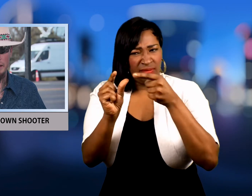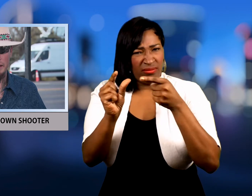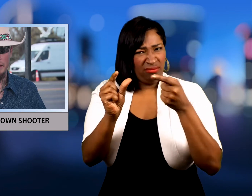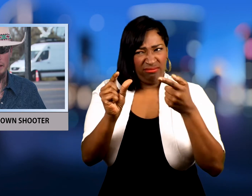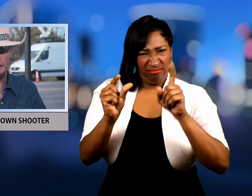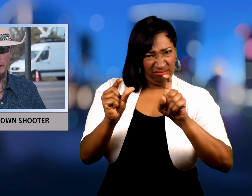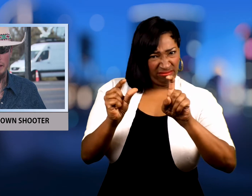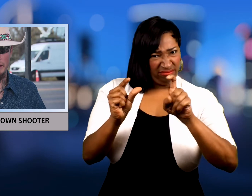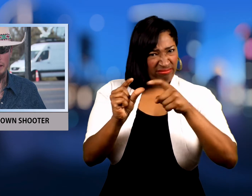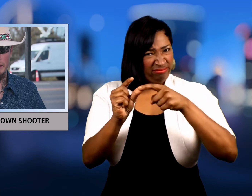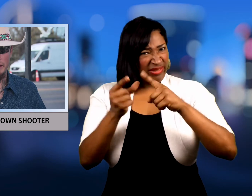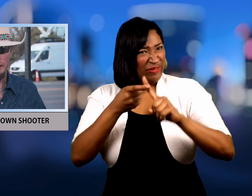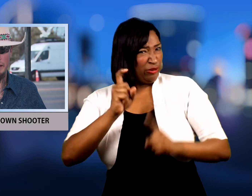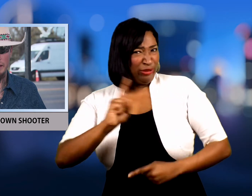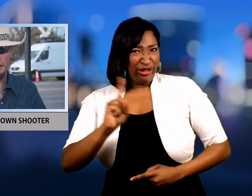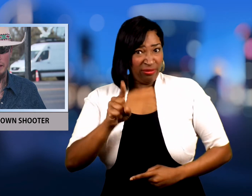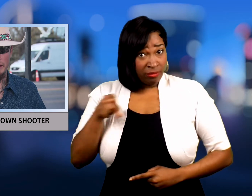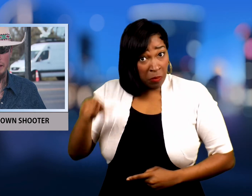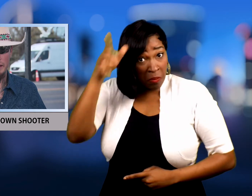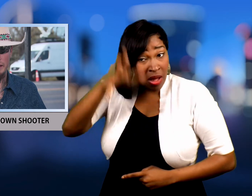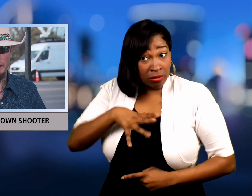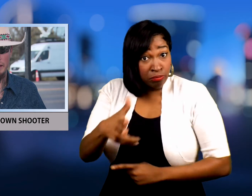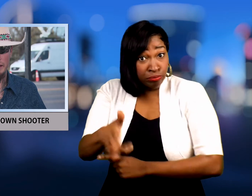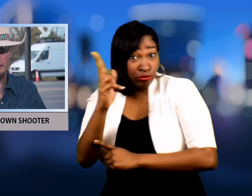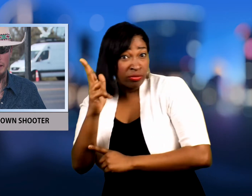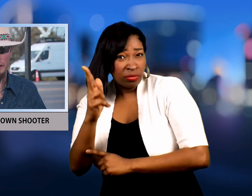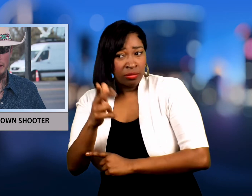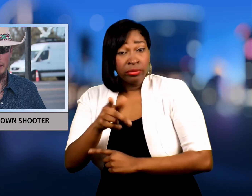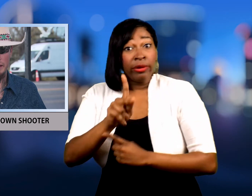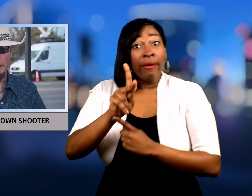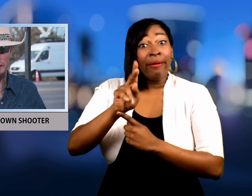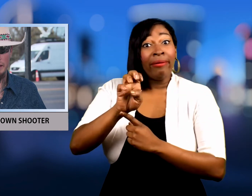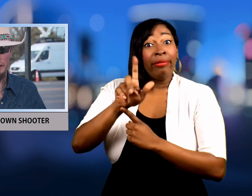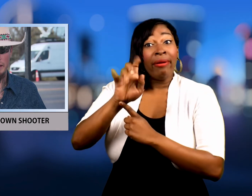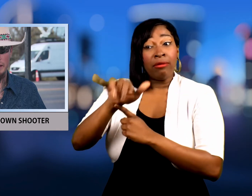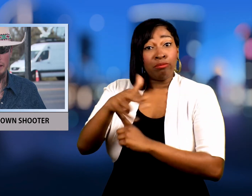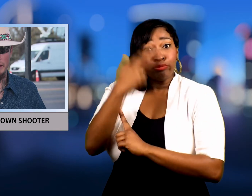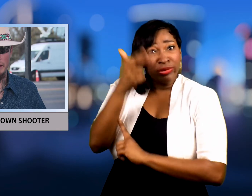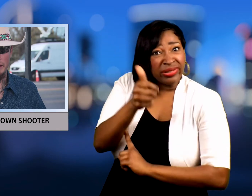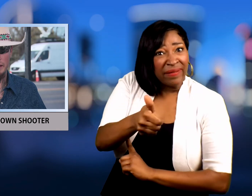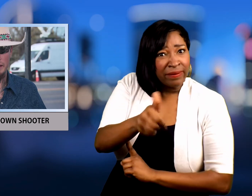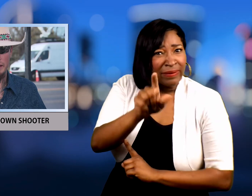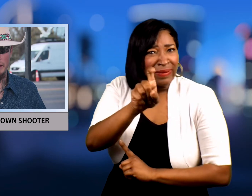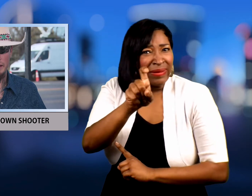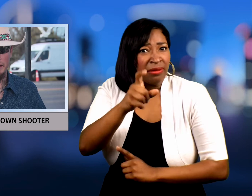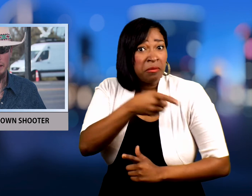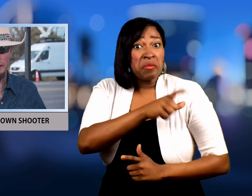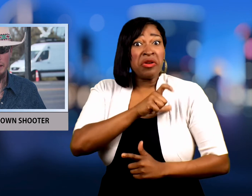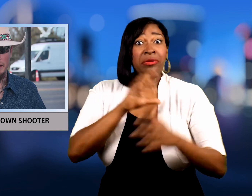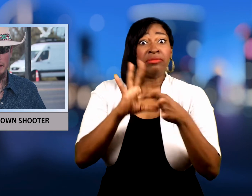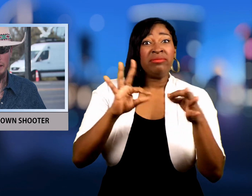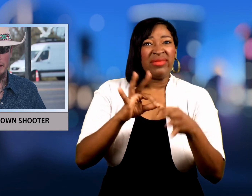other man or if Kelley shot himself.